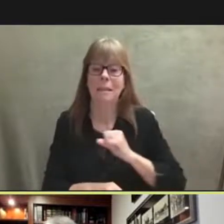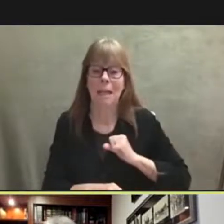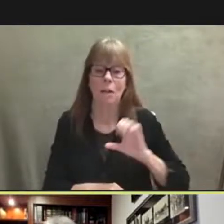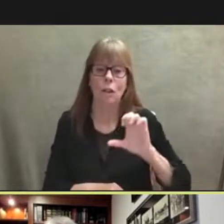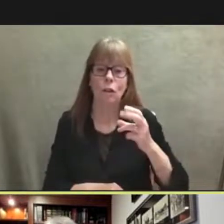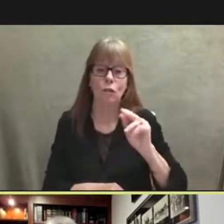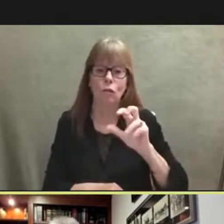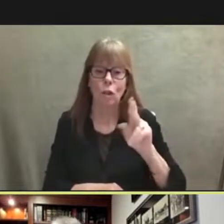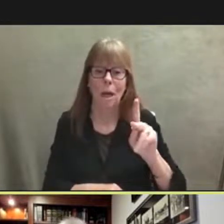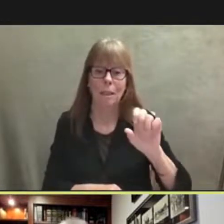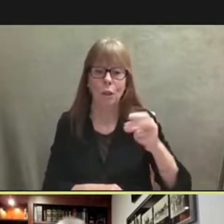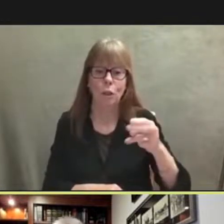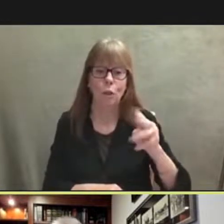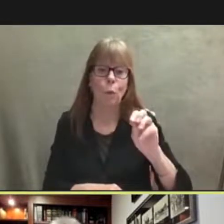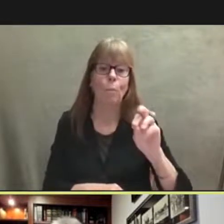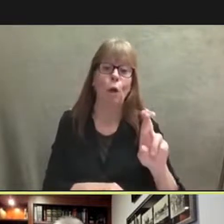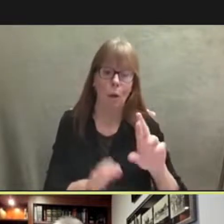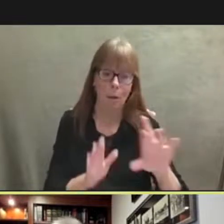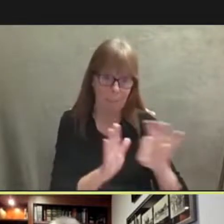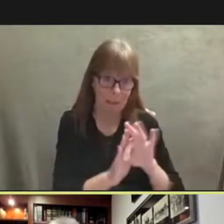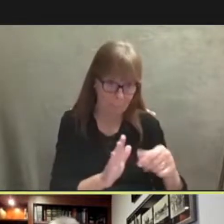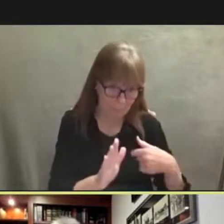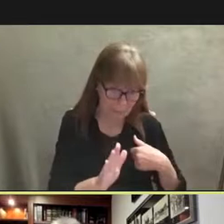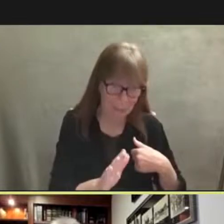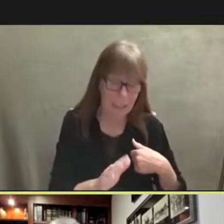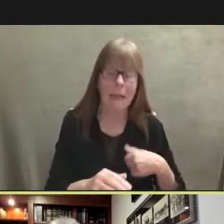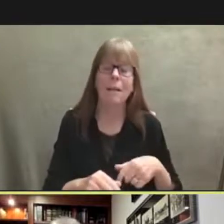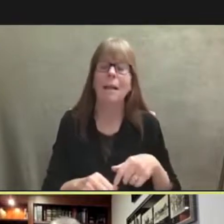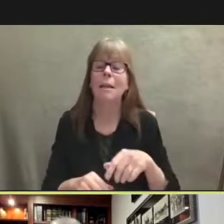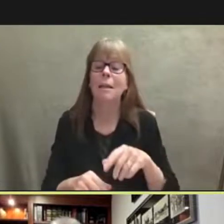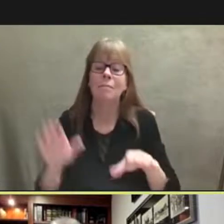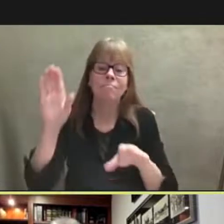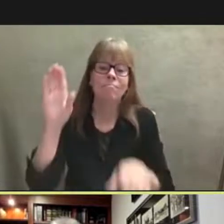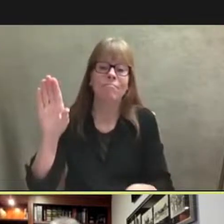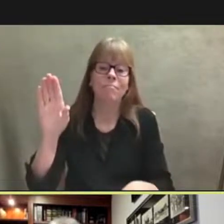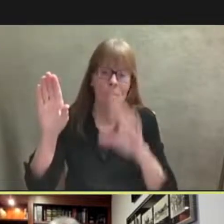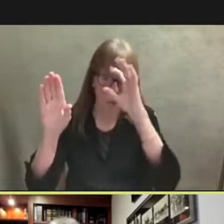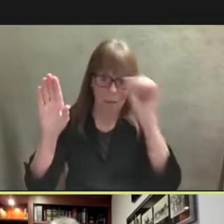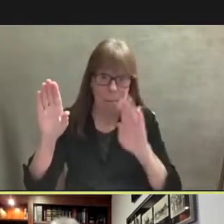the afternoon of his inauguration, President Biden appointed me as his chair. The Council